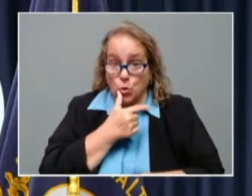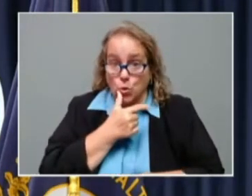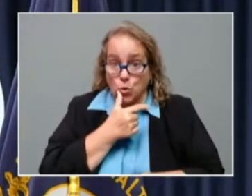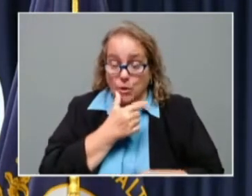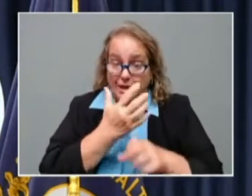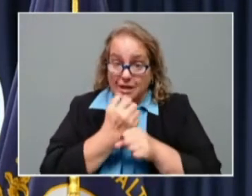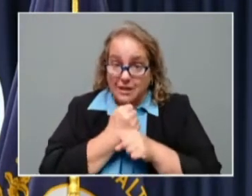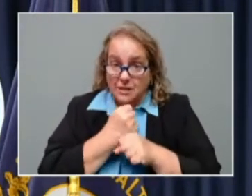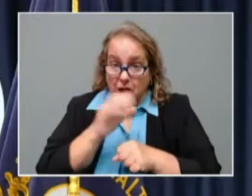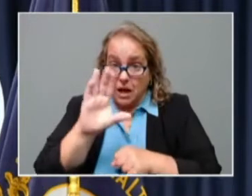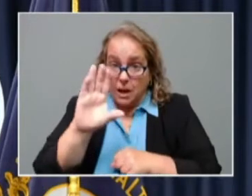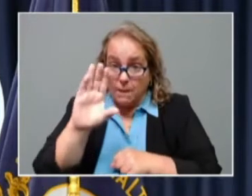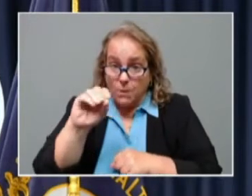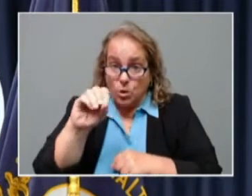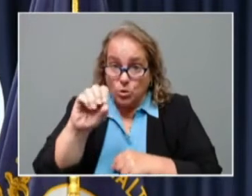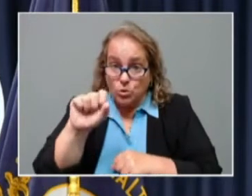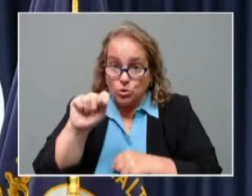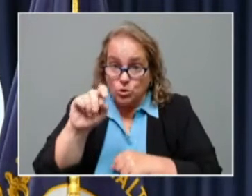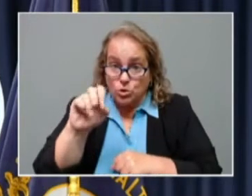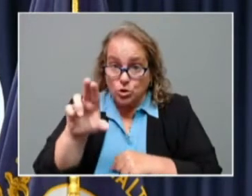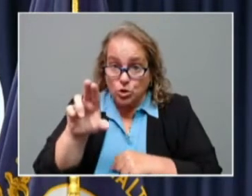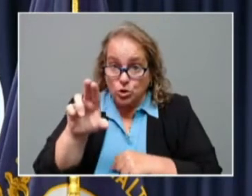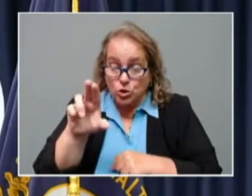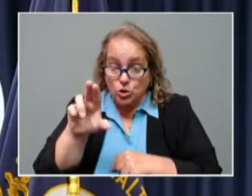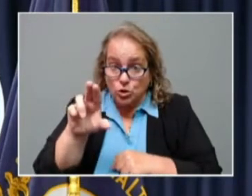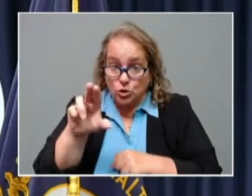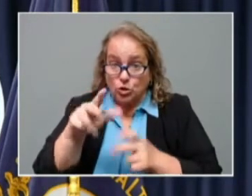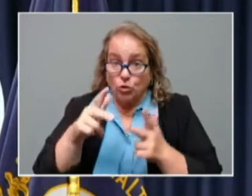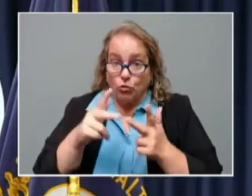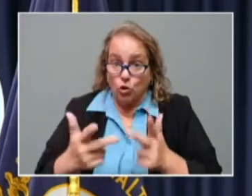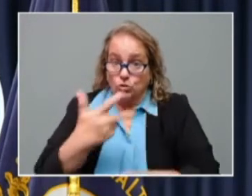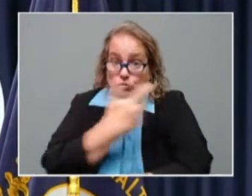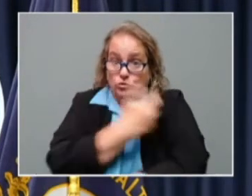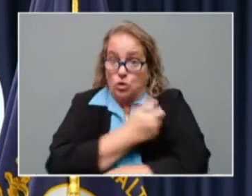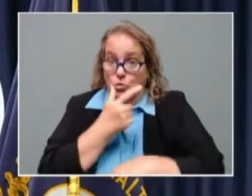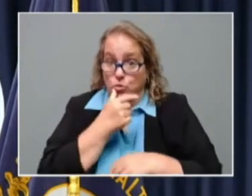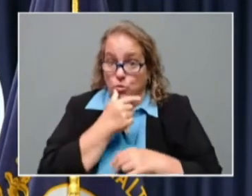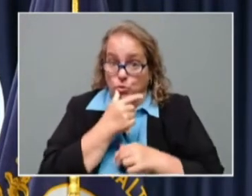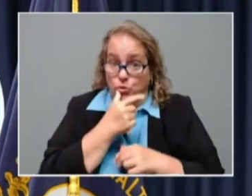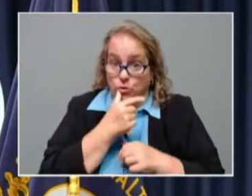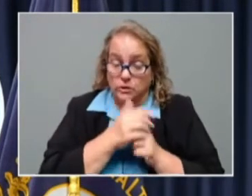start out with those that are have weakened immune systems. We sometimes